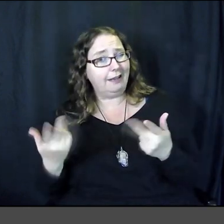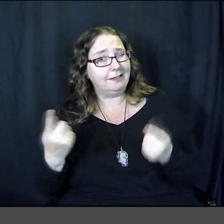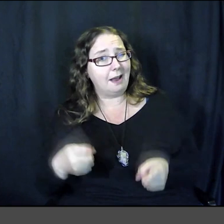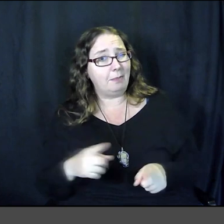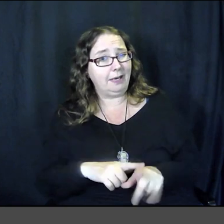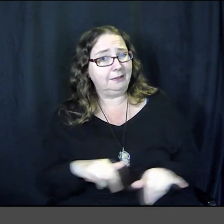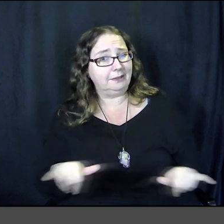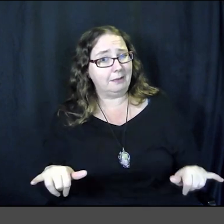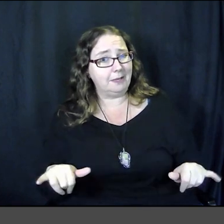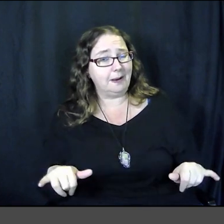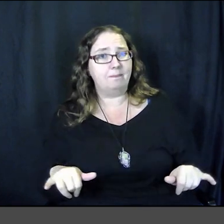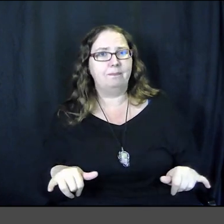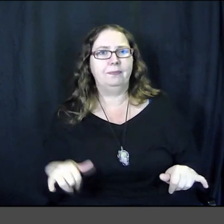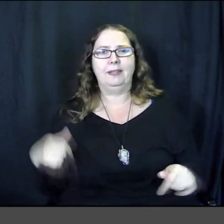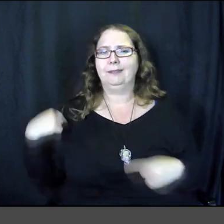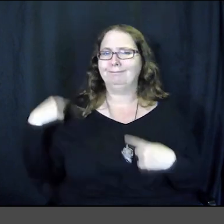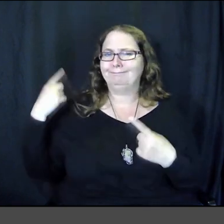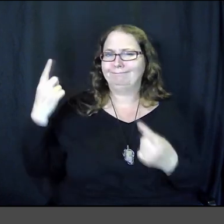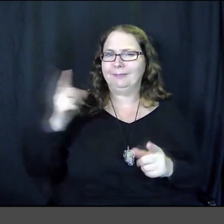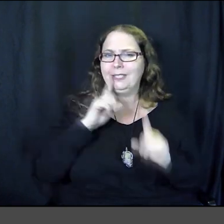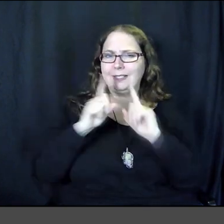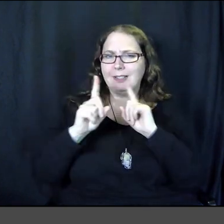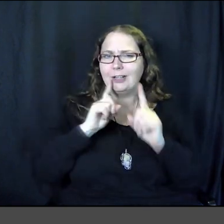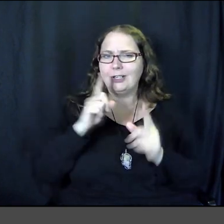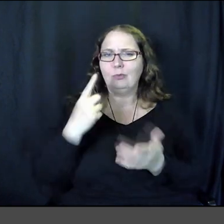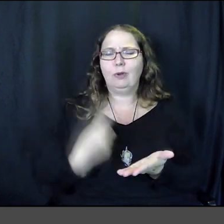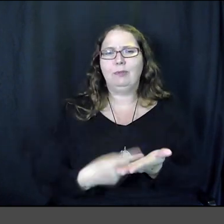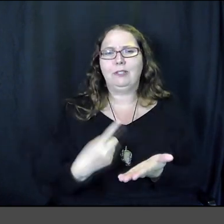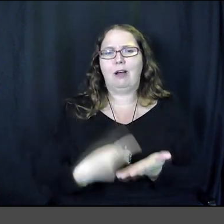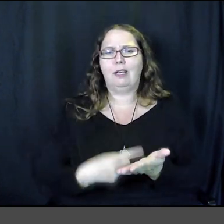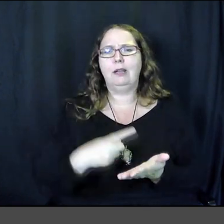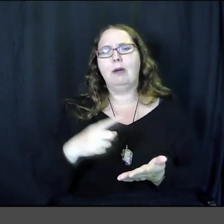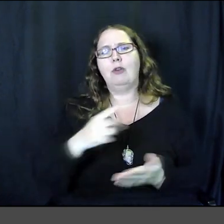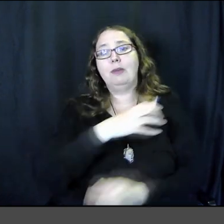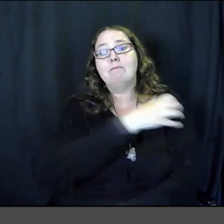WE'VE BEEN TALKING ABOUT THE POWER OF HUMANITIES IN IN, IN IN